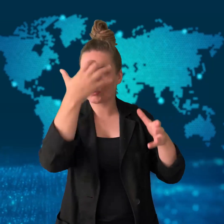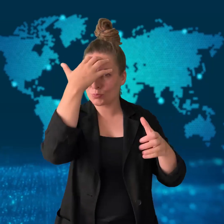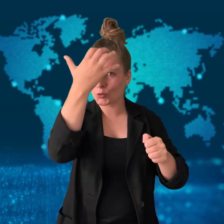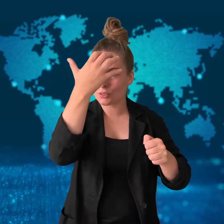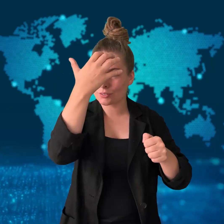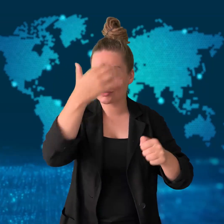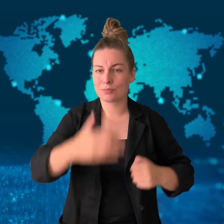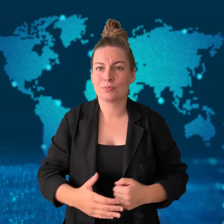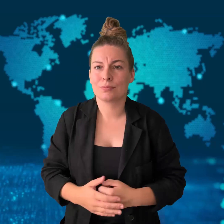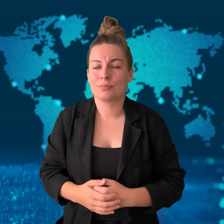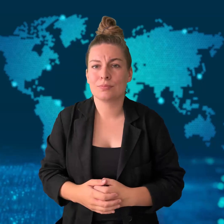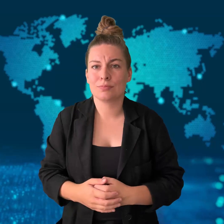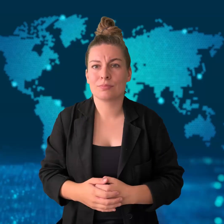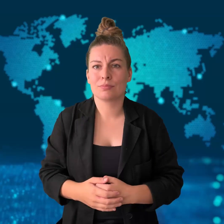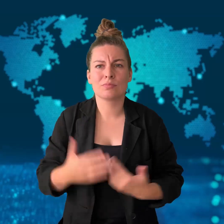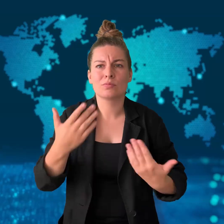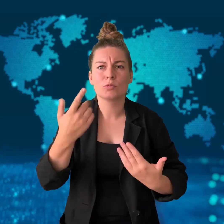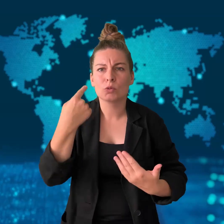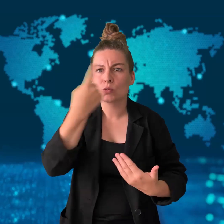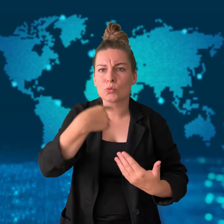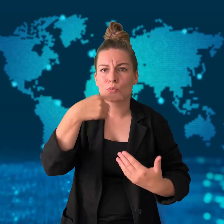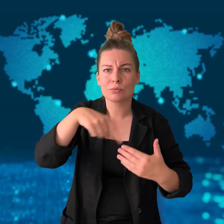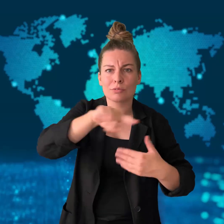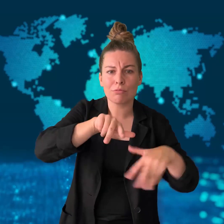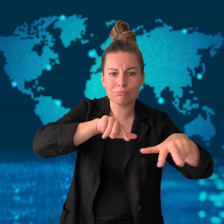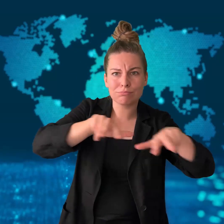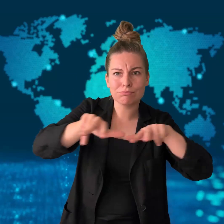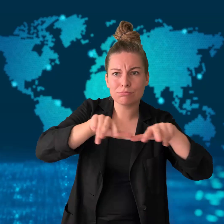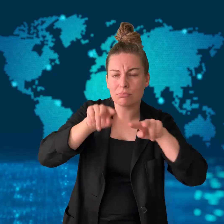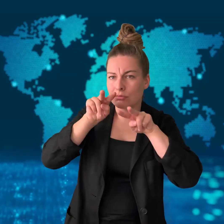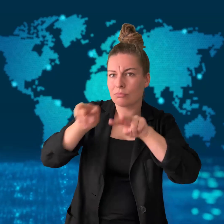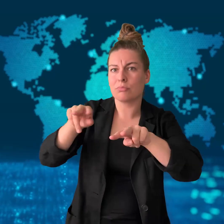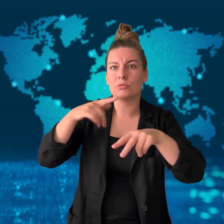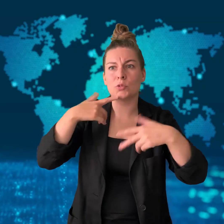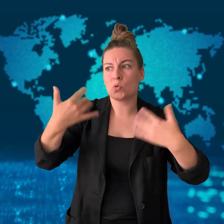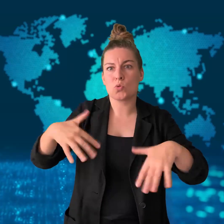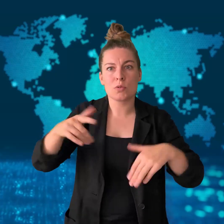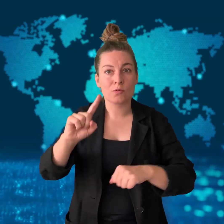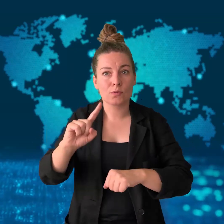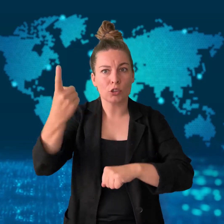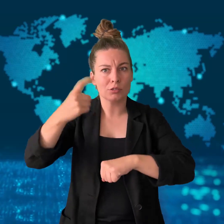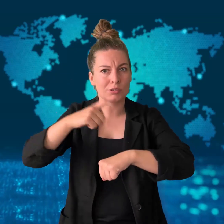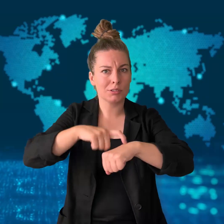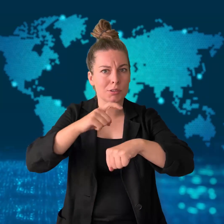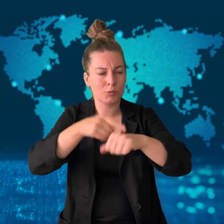the first ever protest inside of the palace.